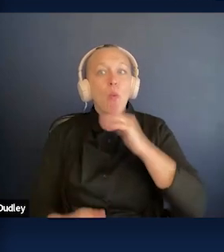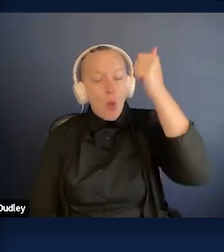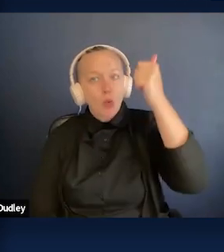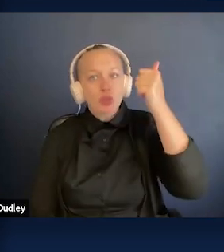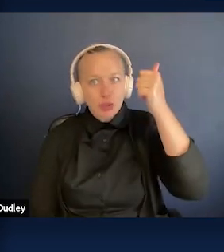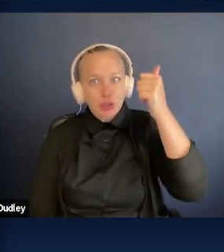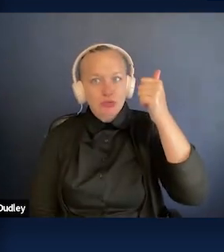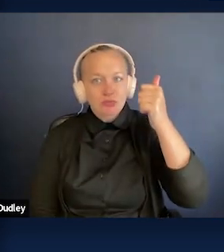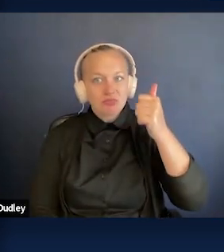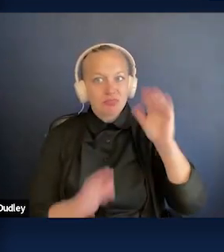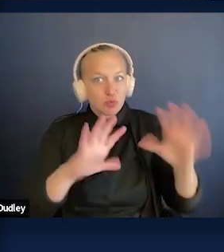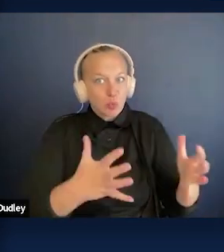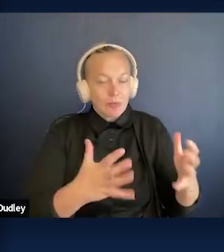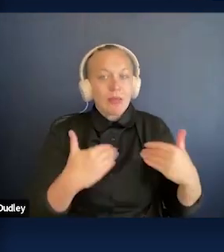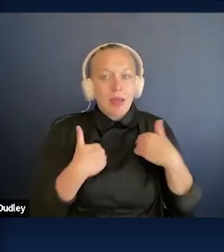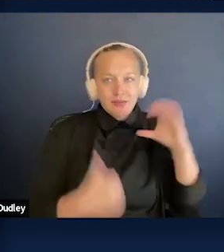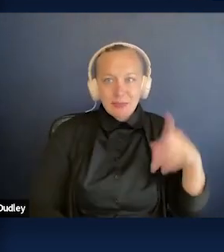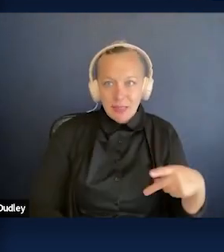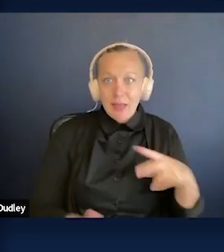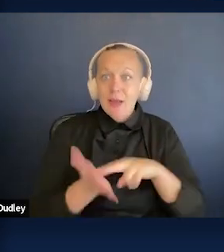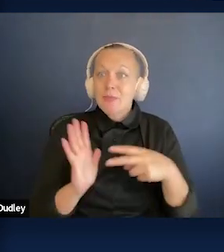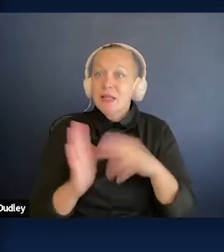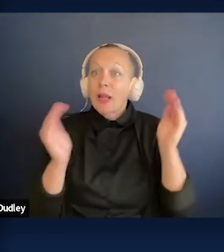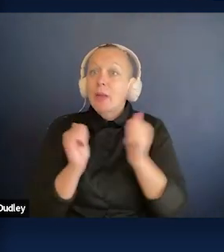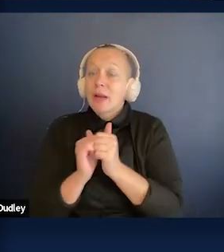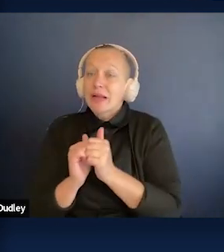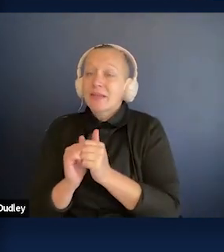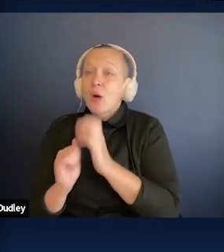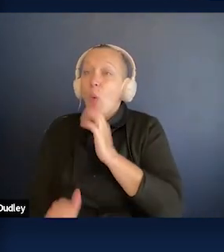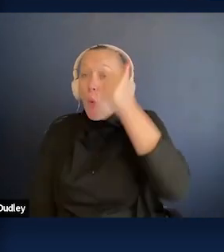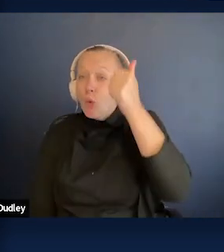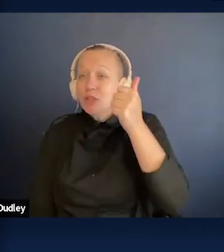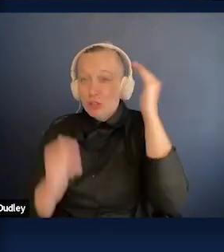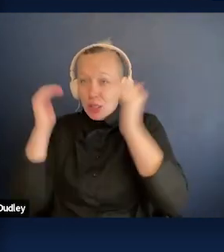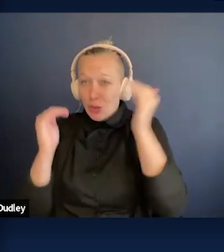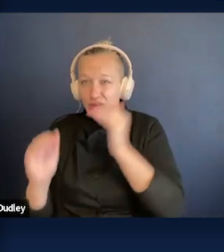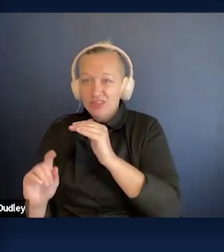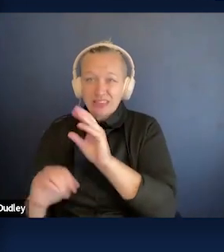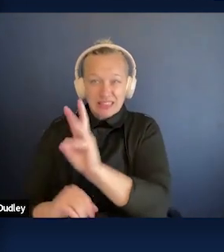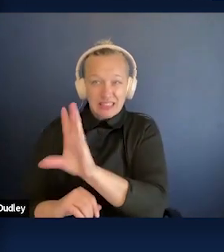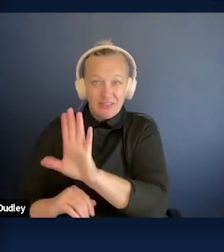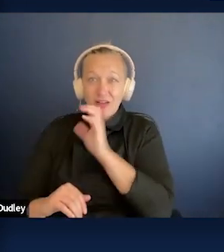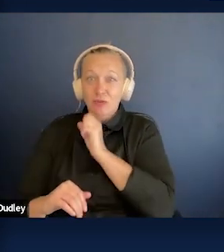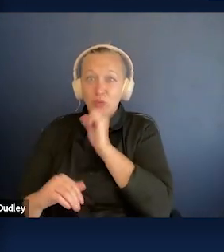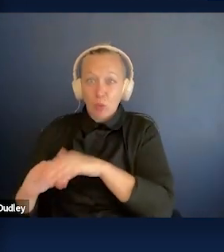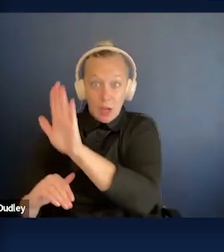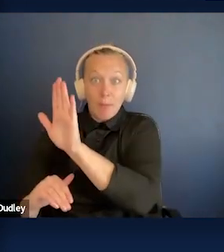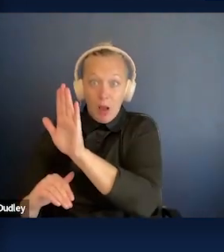The elderly cohort without CP was included as the comparator, really, to enhance policy and clinical translation.